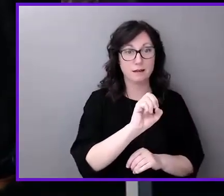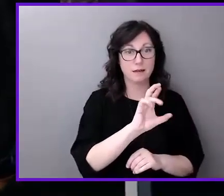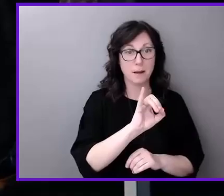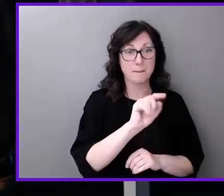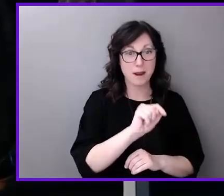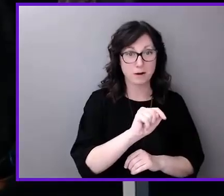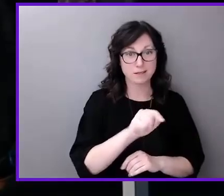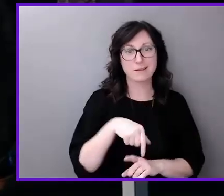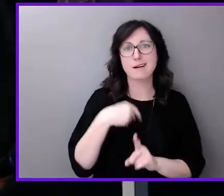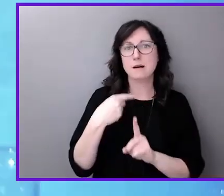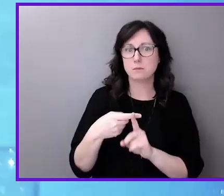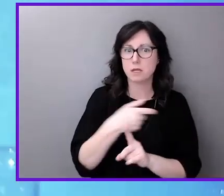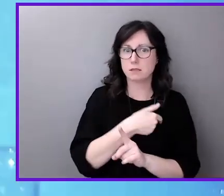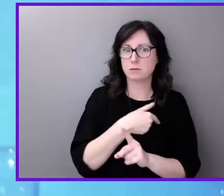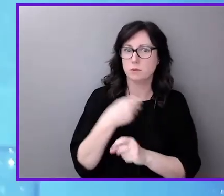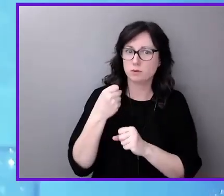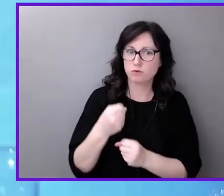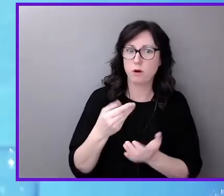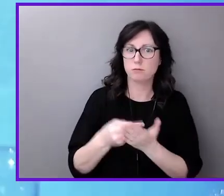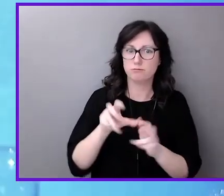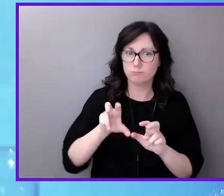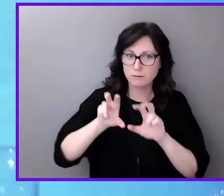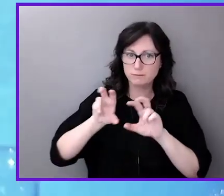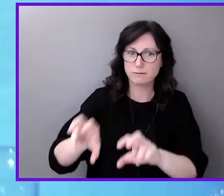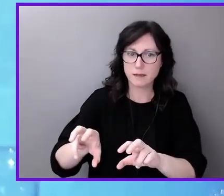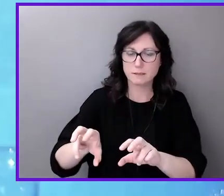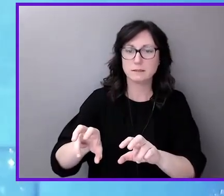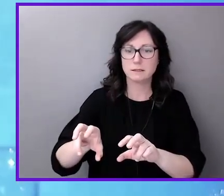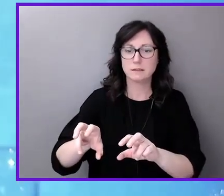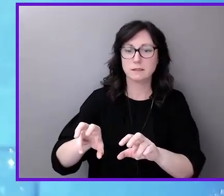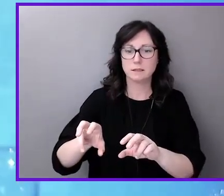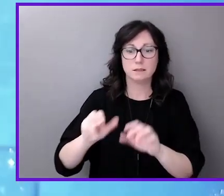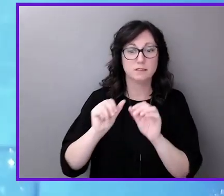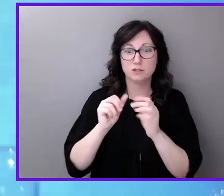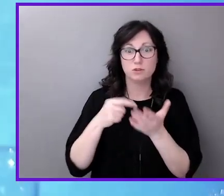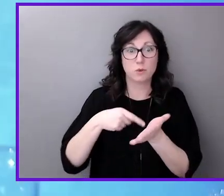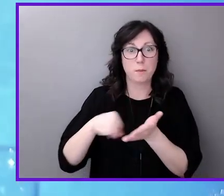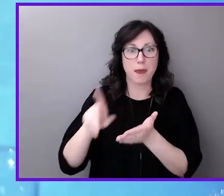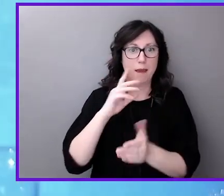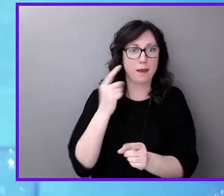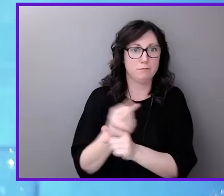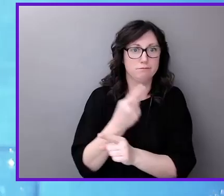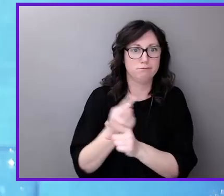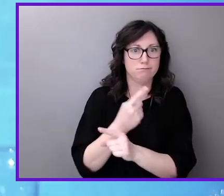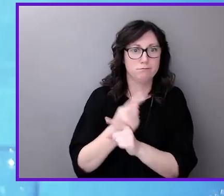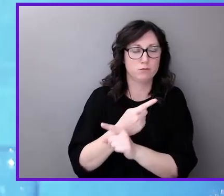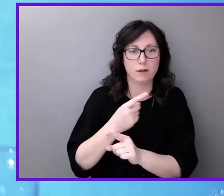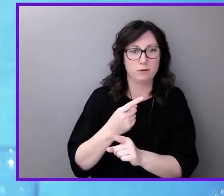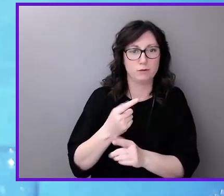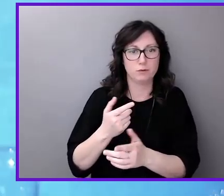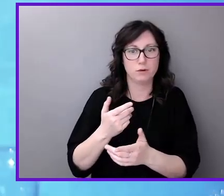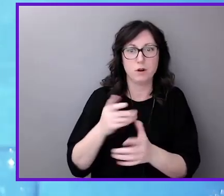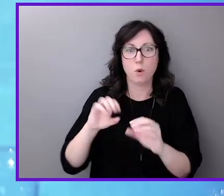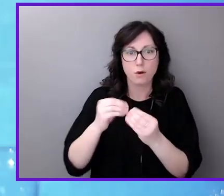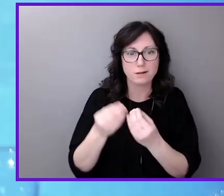of investment to support people to meet their economic needs. Many organizations and individuals would not